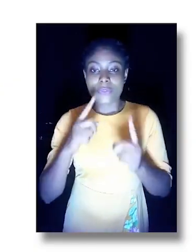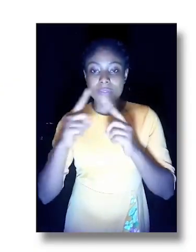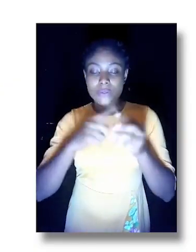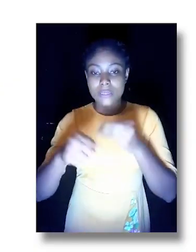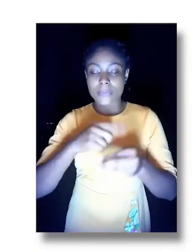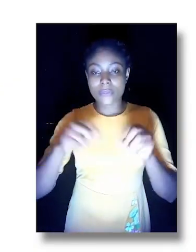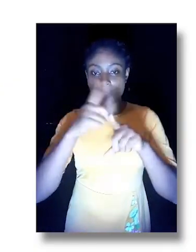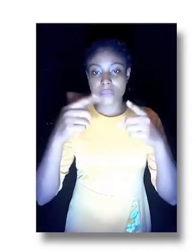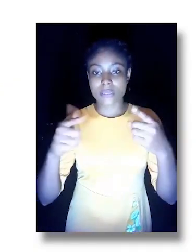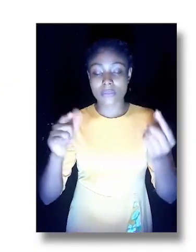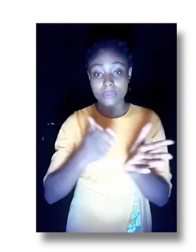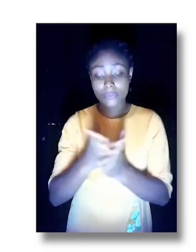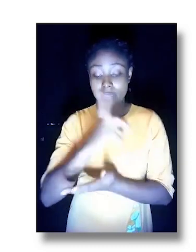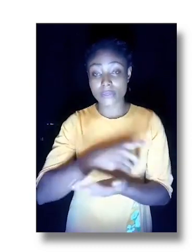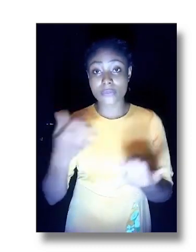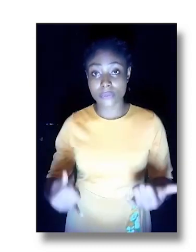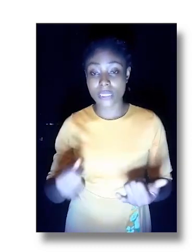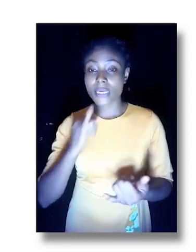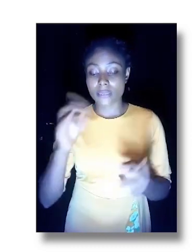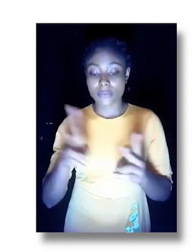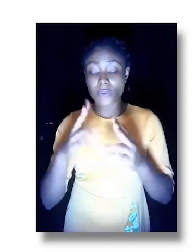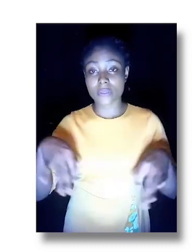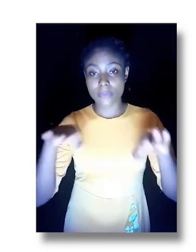Although we talk about sign language rights today, it is important to state here that